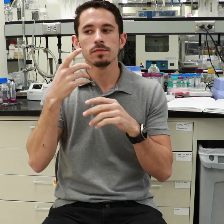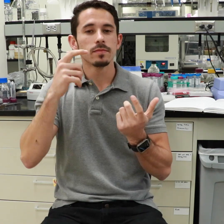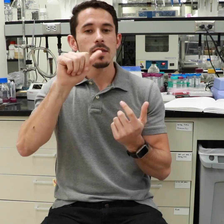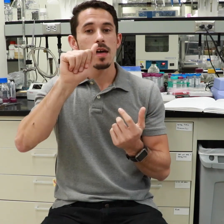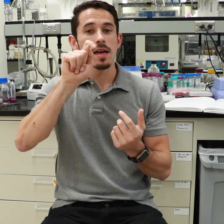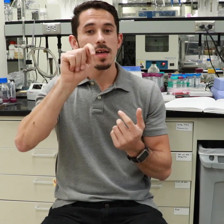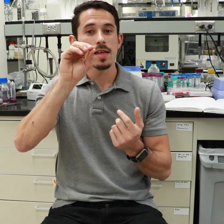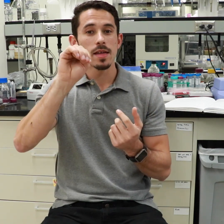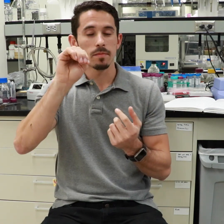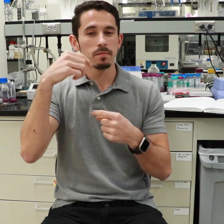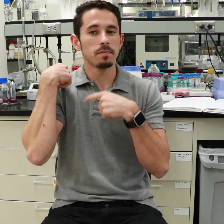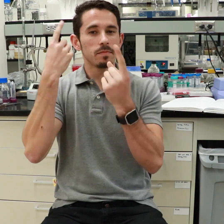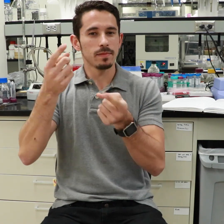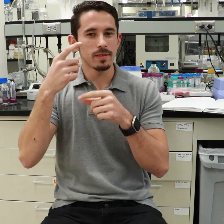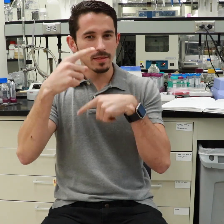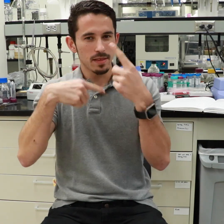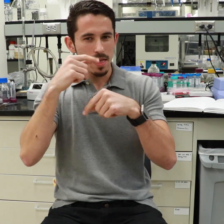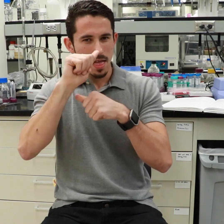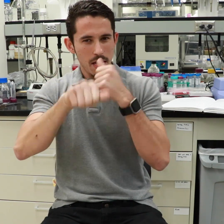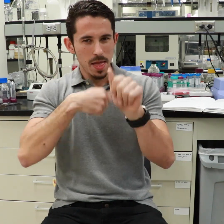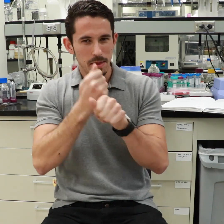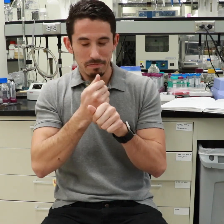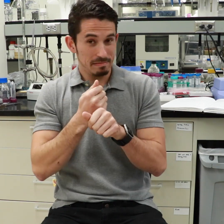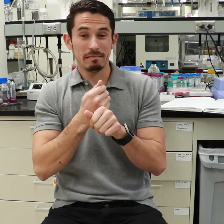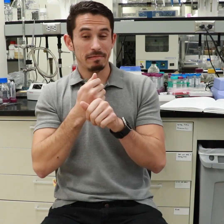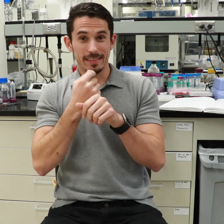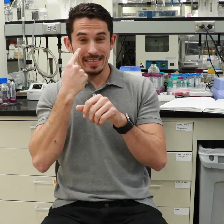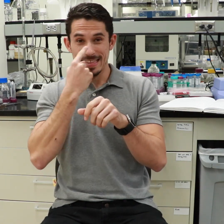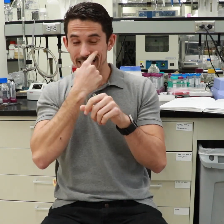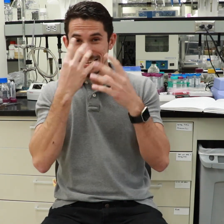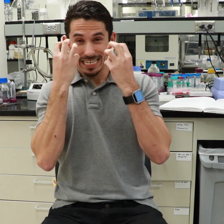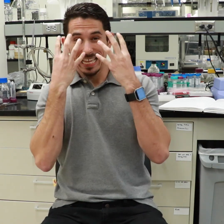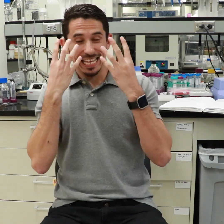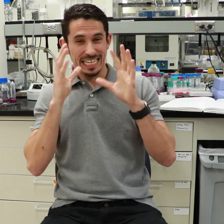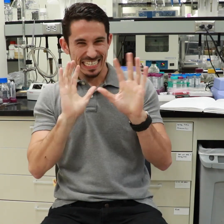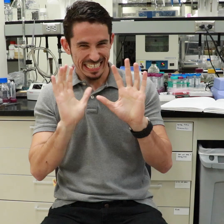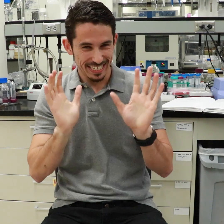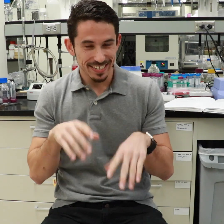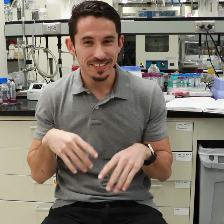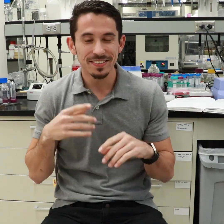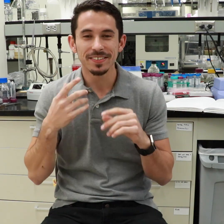For example, “ATOM” has always been signed this way. But that’s terrible!